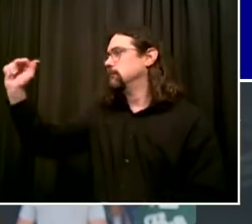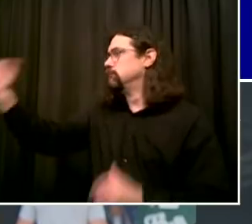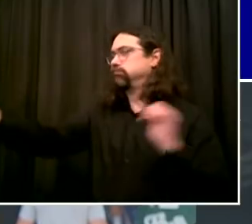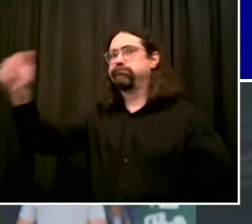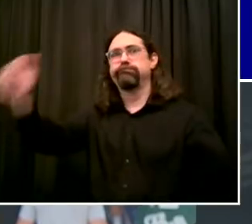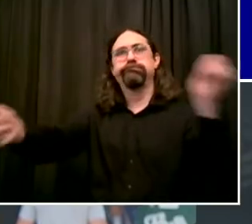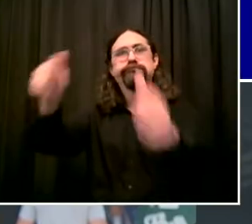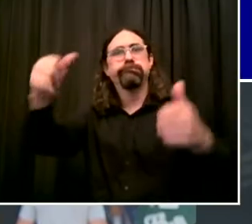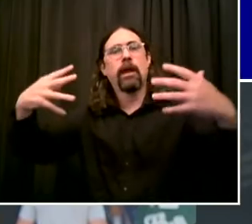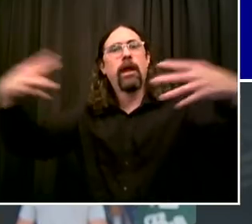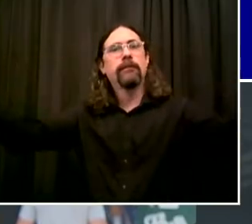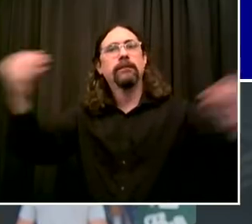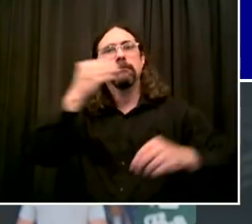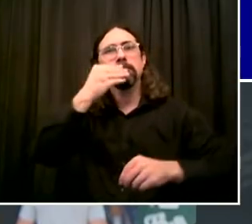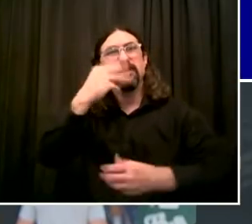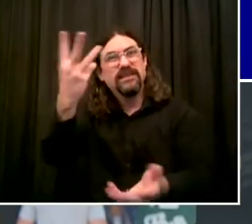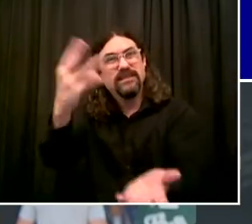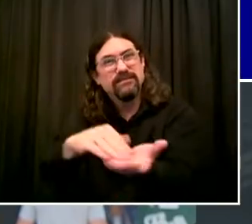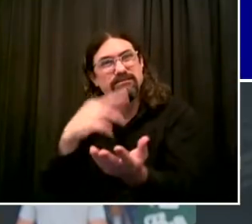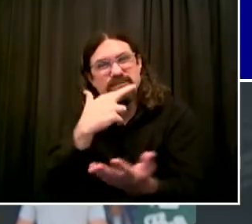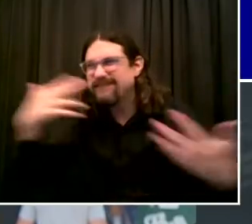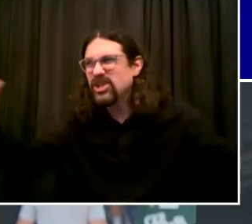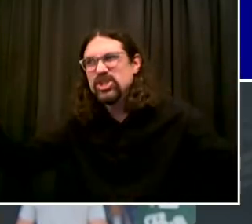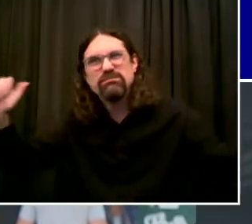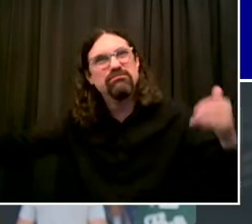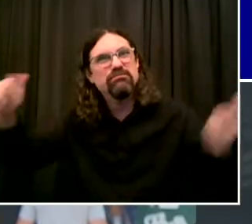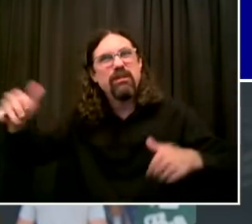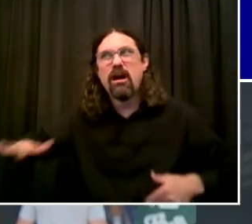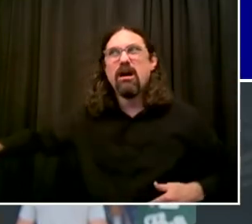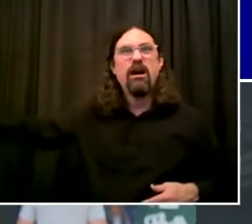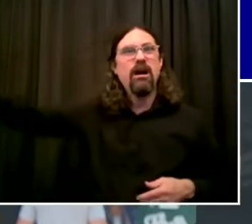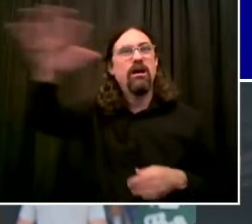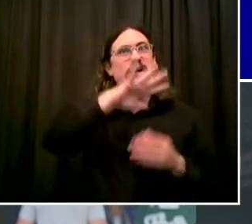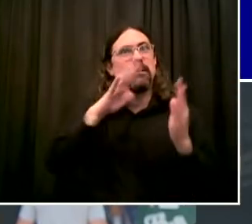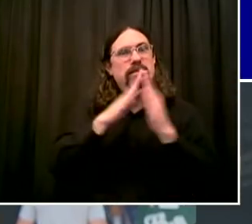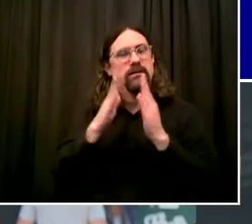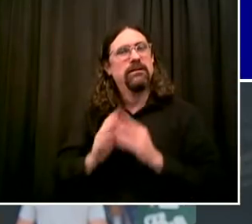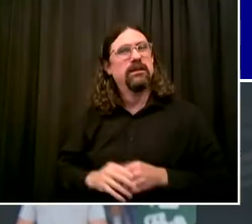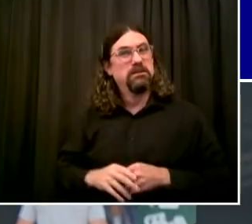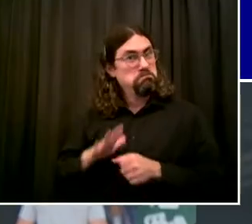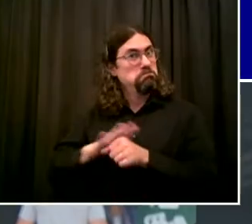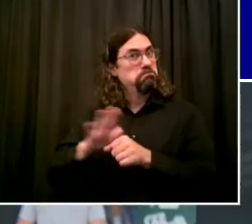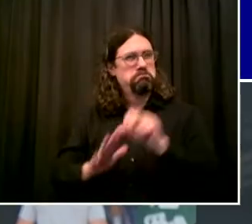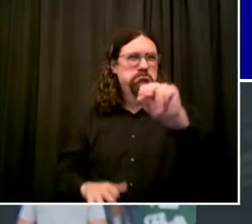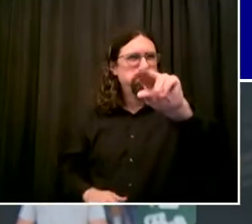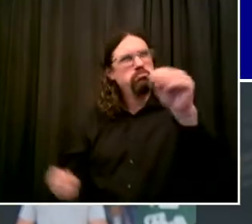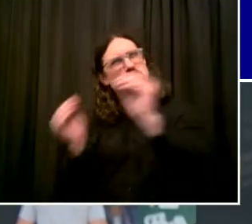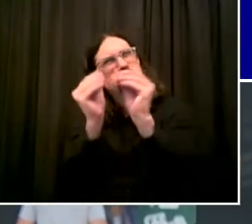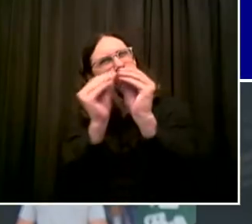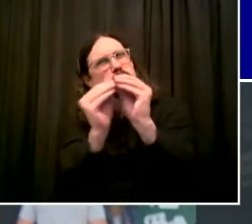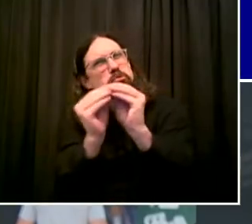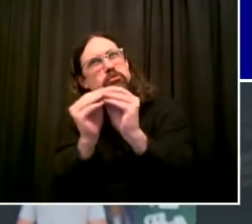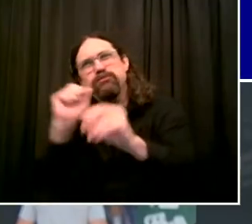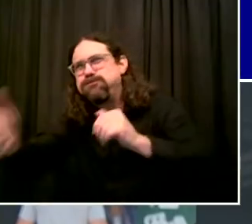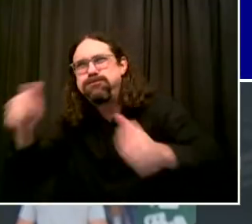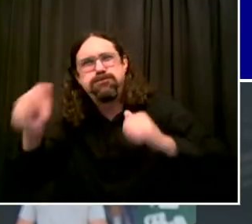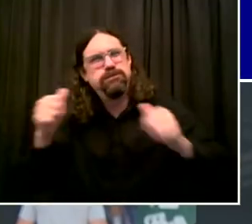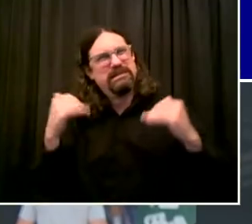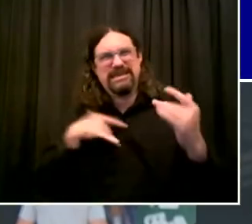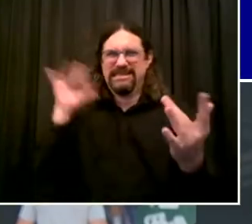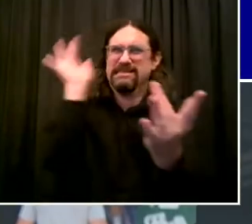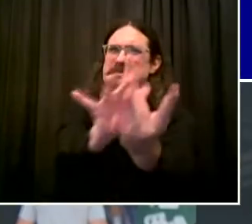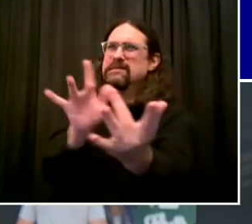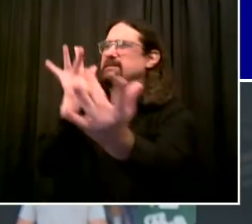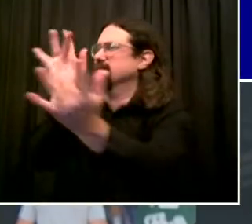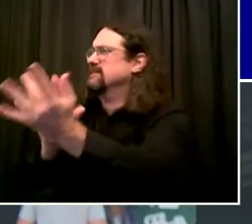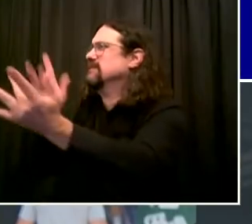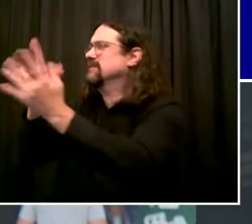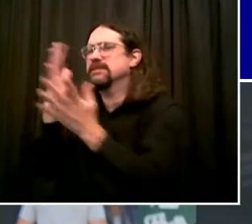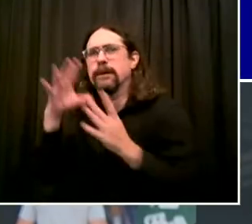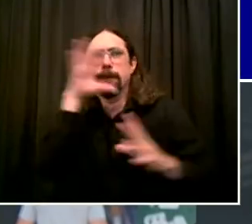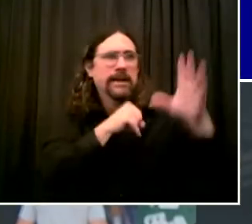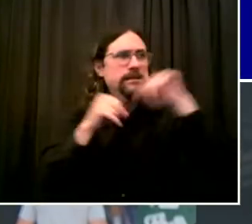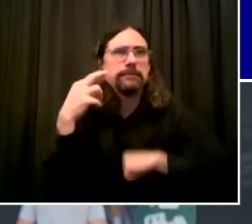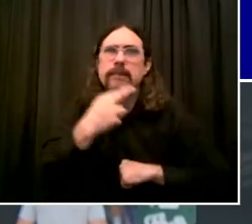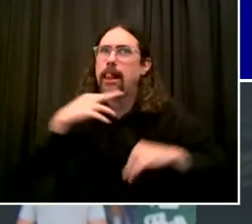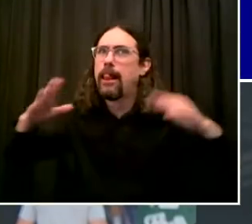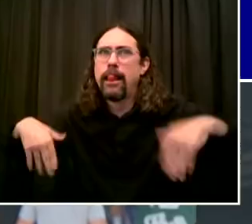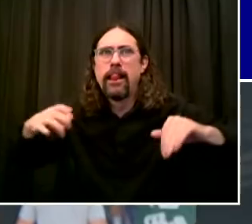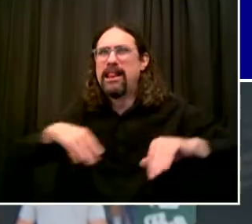JUMPED IT.